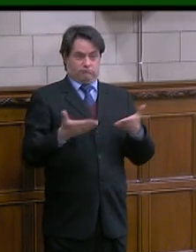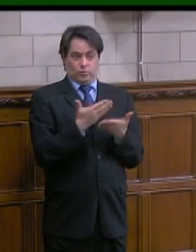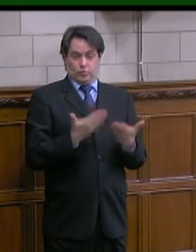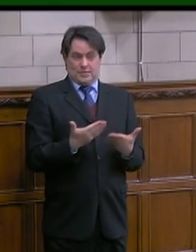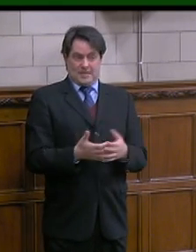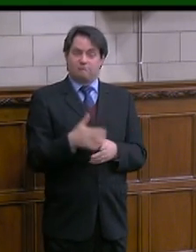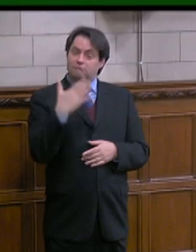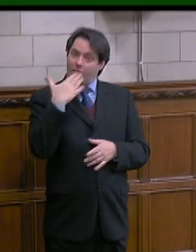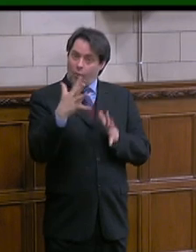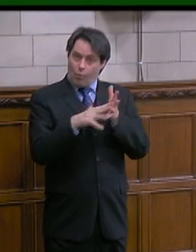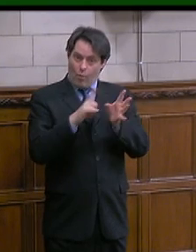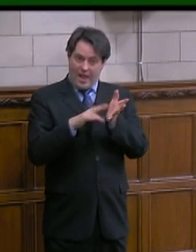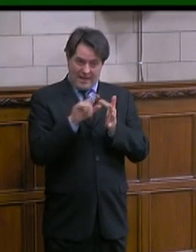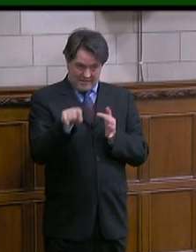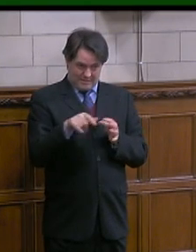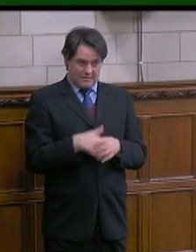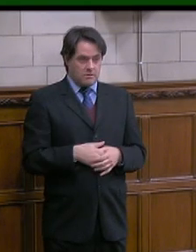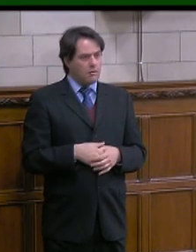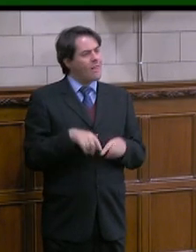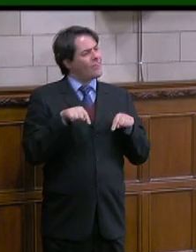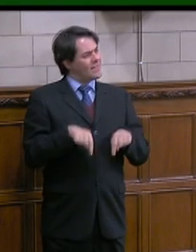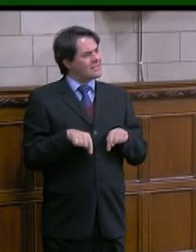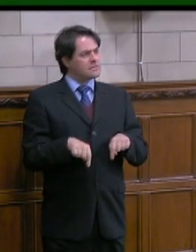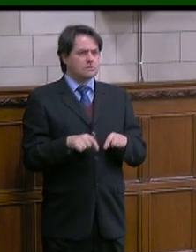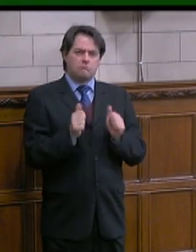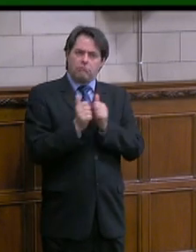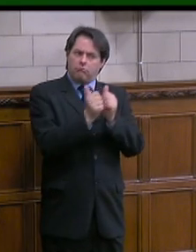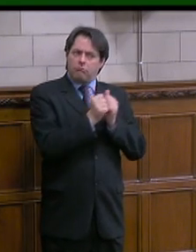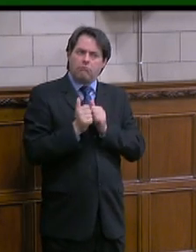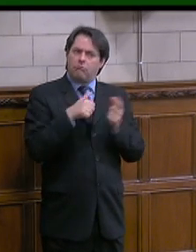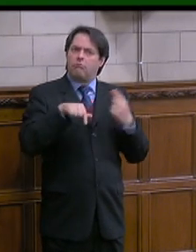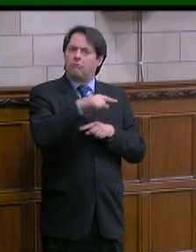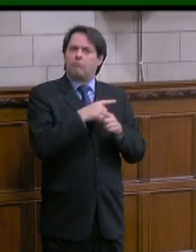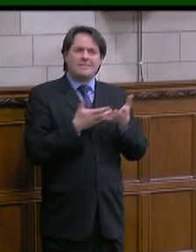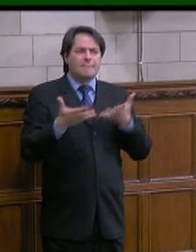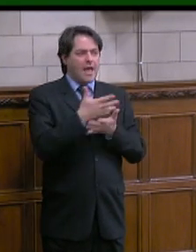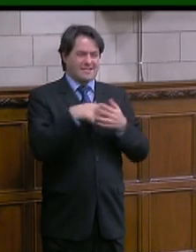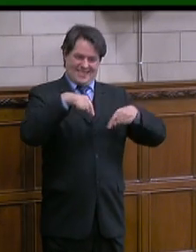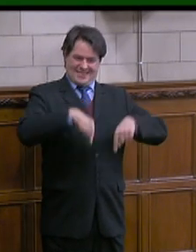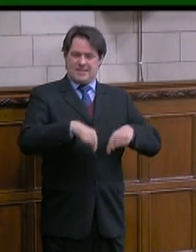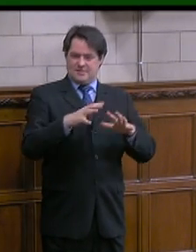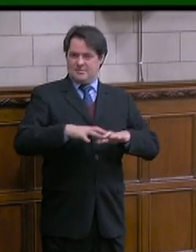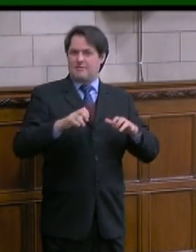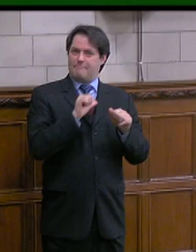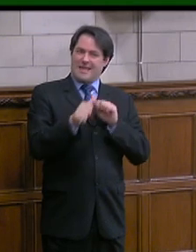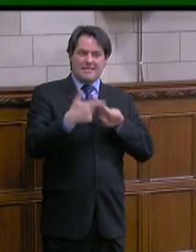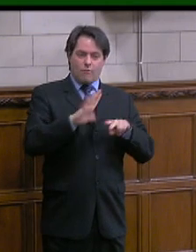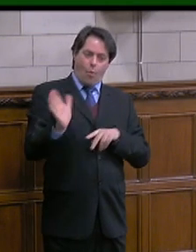This has been a consensual debate. I sometimes think this place works best when we are all pushing for the same thing, so